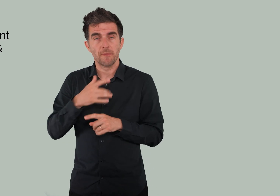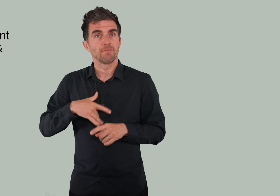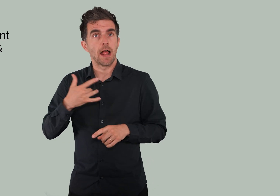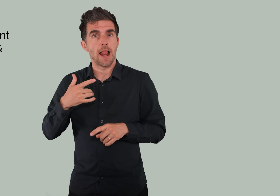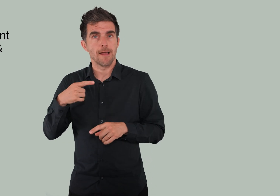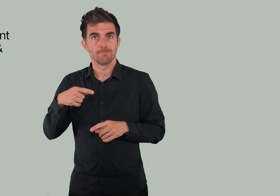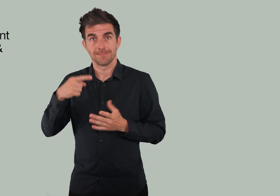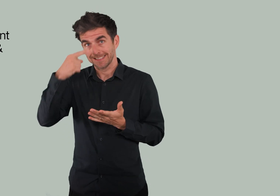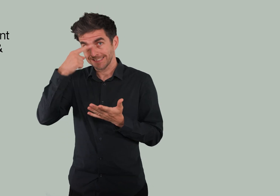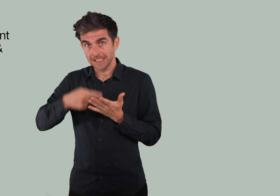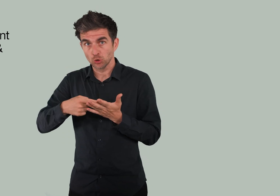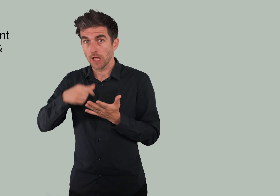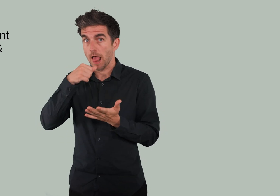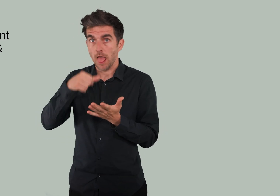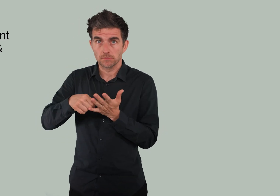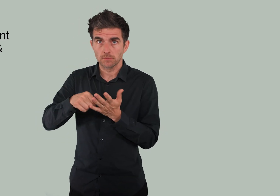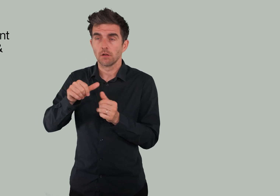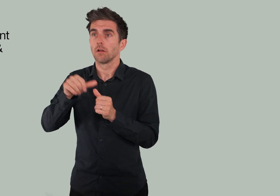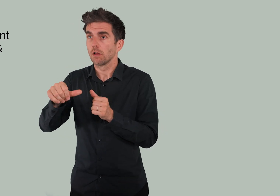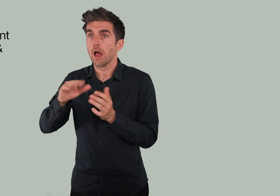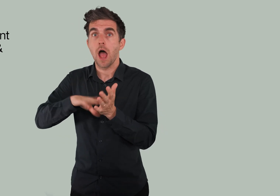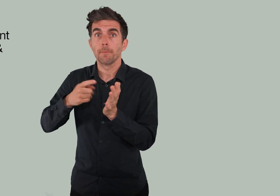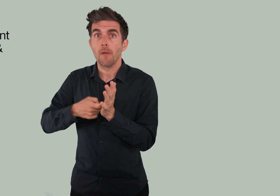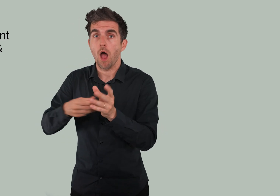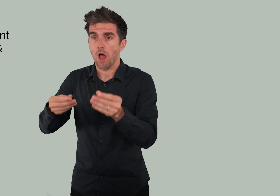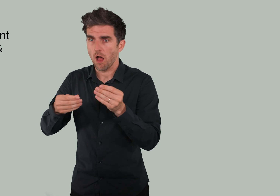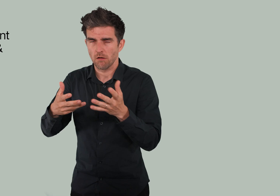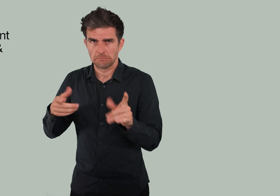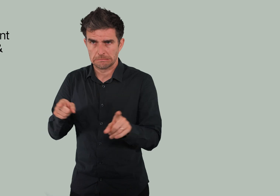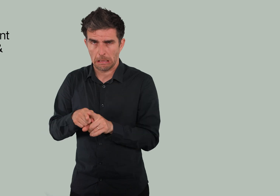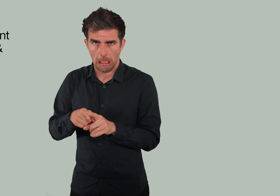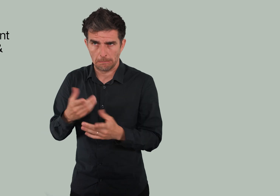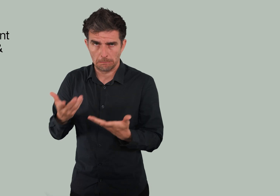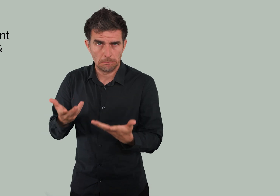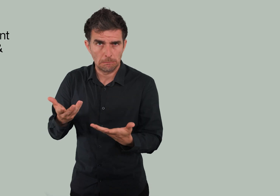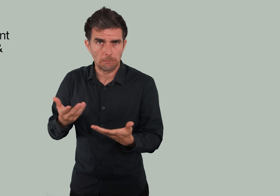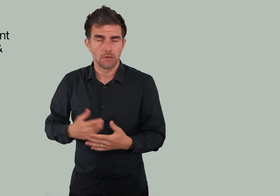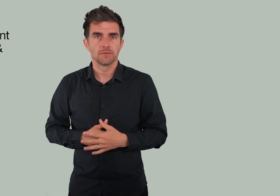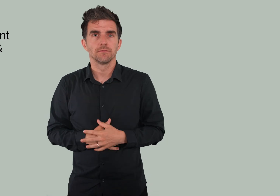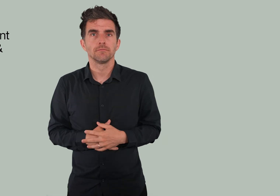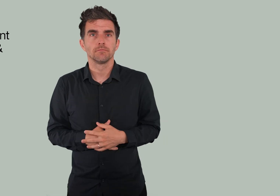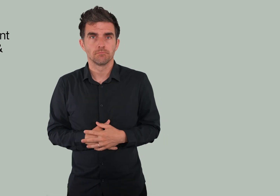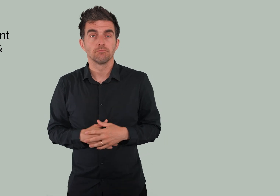feeling that the decision letter and the MR outcome are similar.